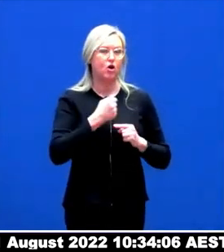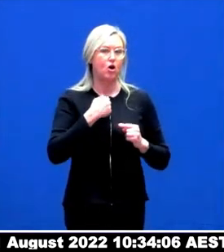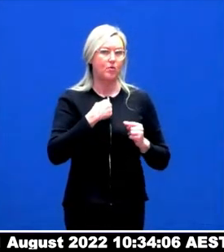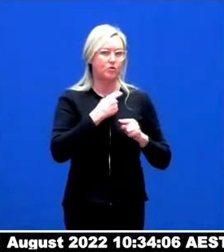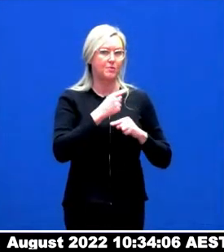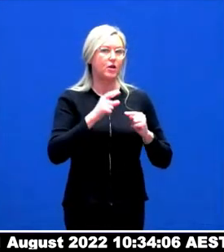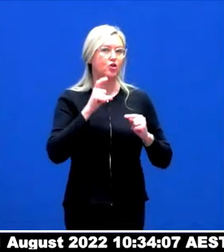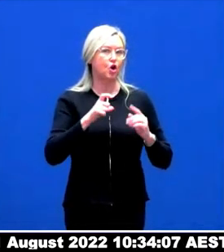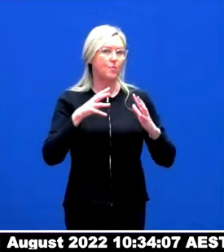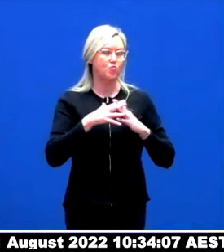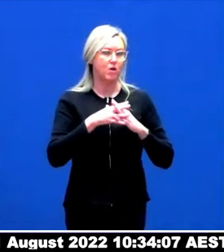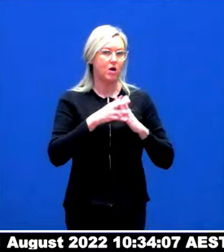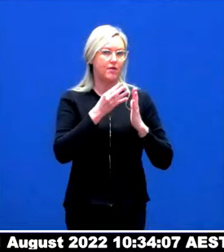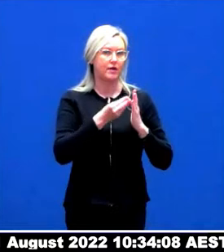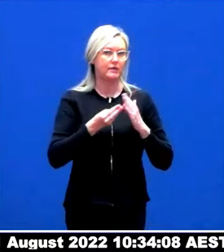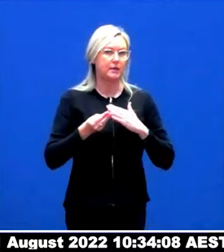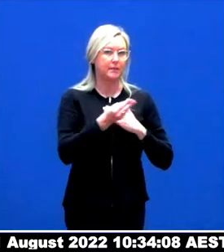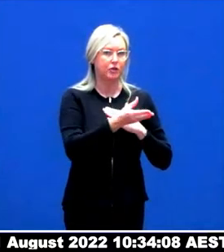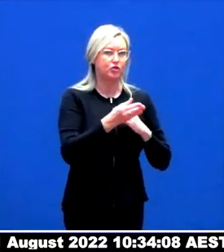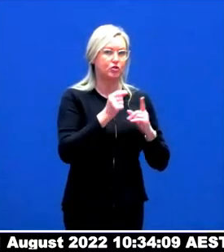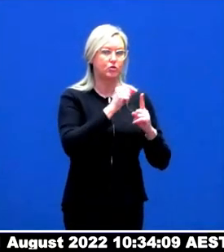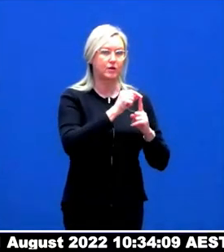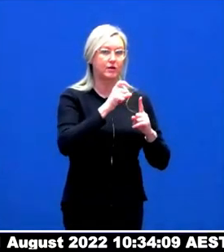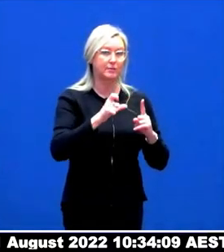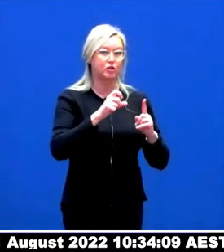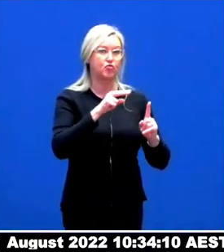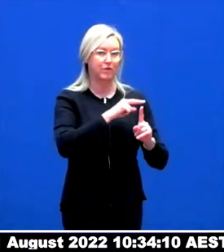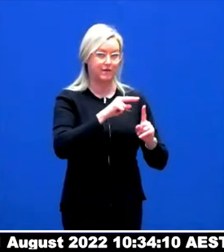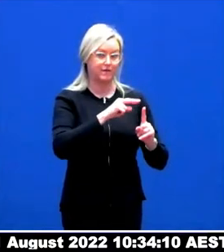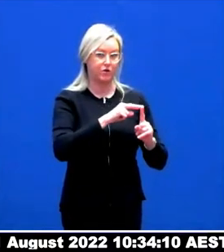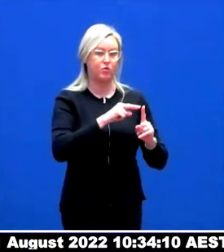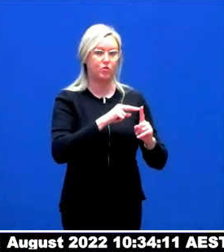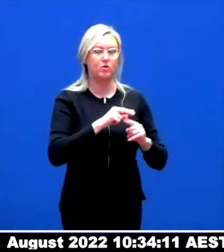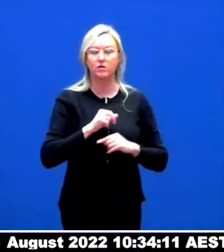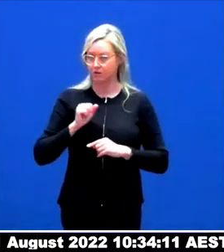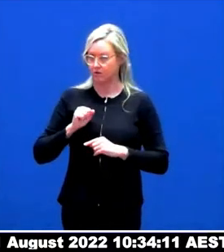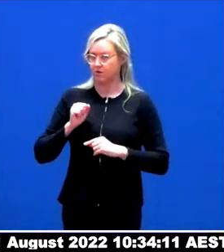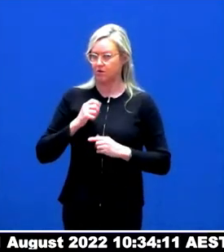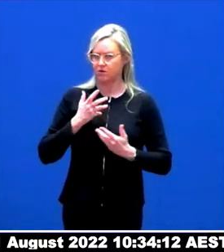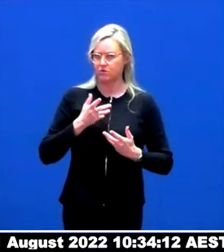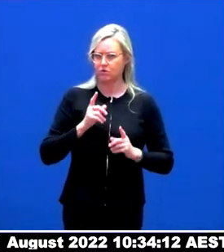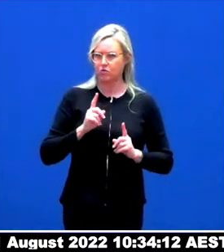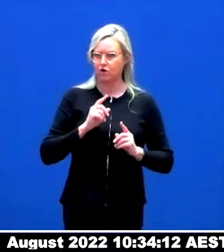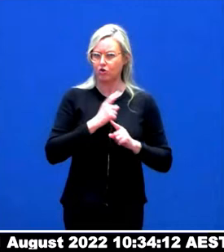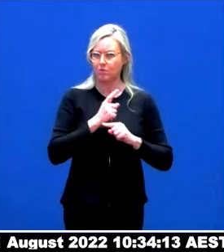submission to the Productivity Commission review. So, that's a publicly available document. Yes, and is that speaking to the current Strategy?